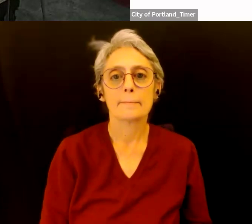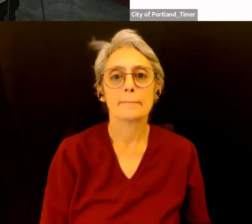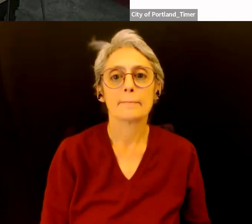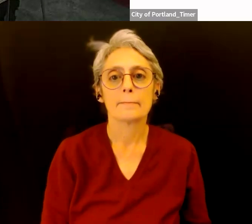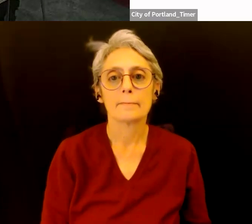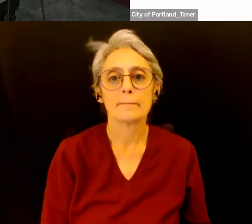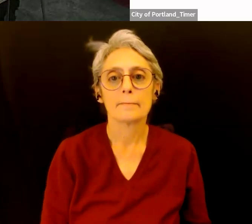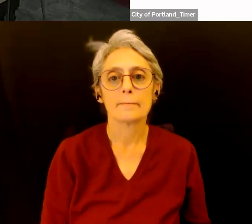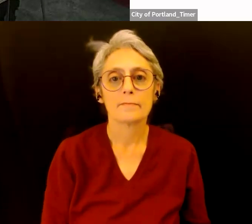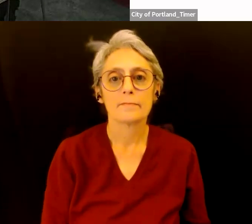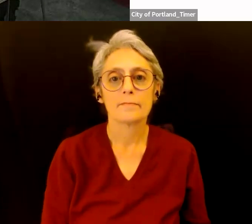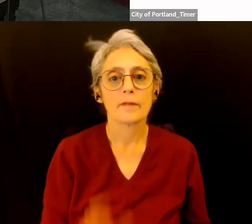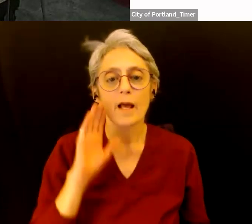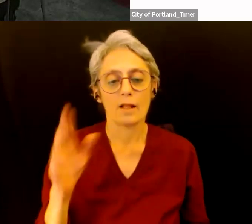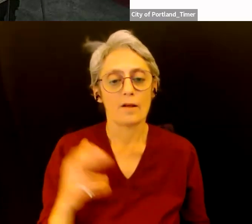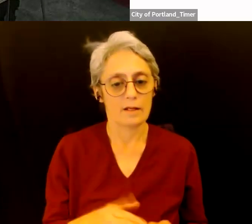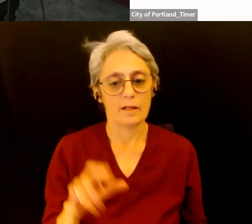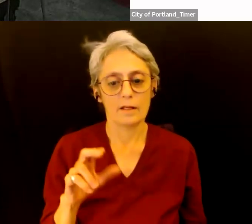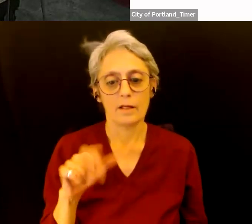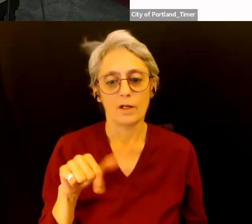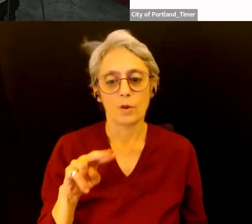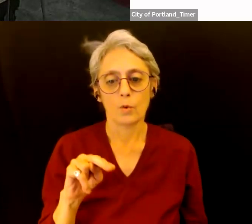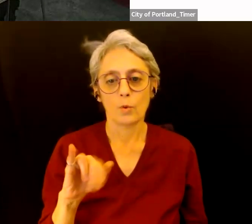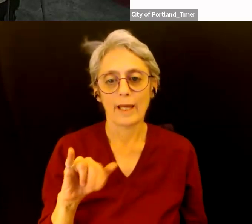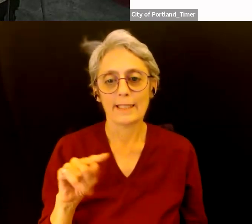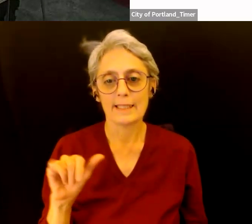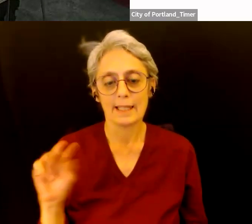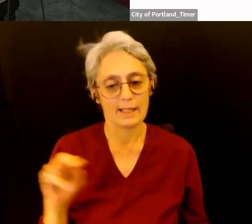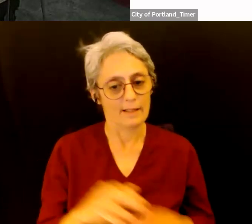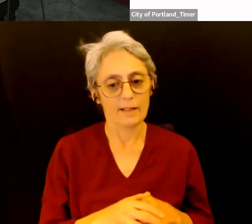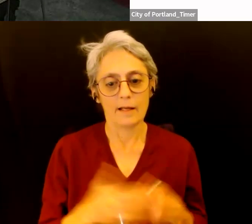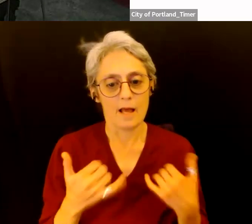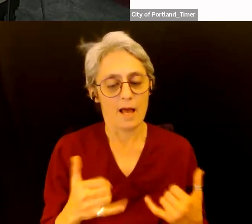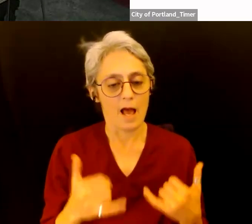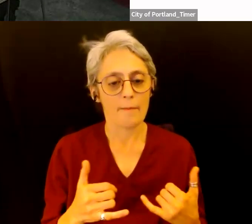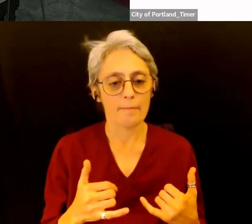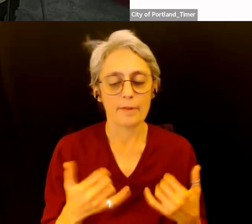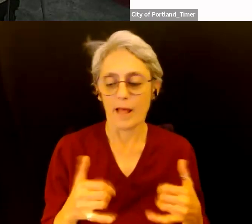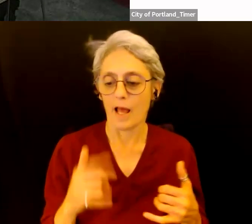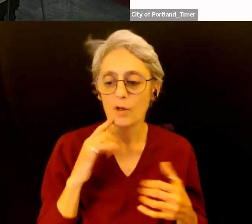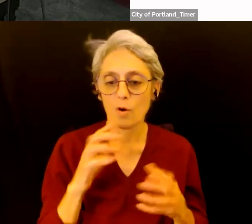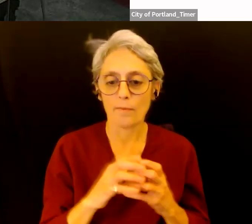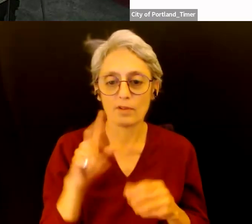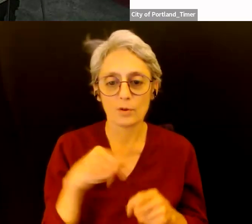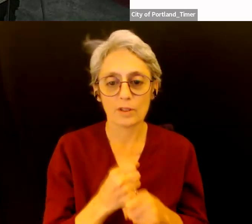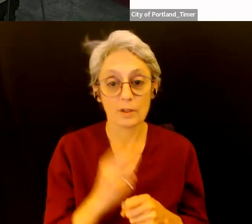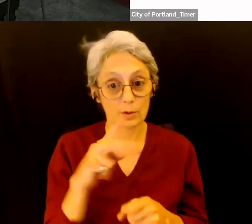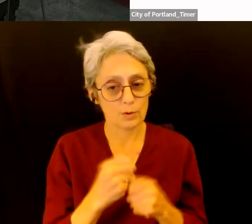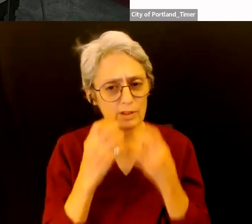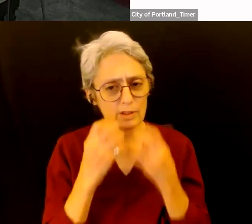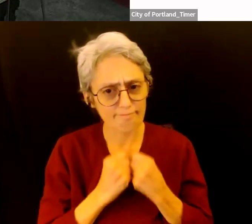Hello, my name is Quentin and i played on golden ball for about two years. Those two years meant a lot to me for many different reasons.